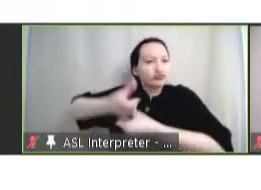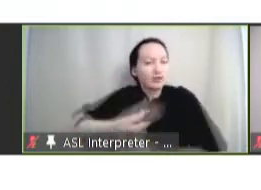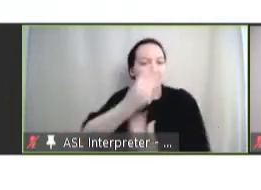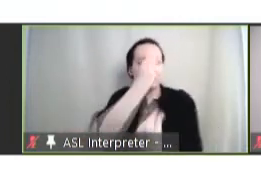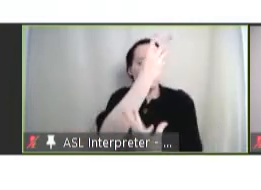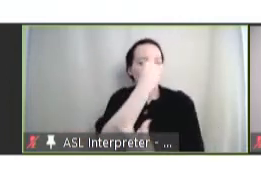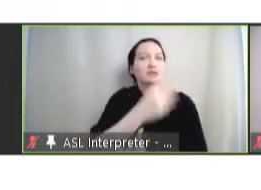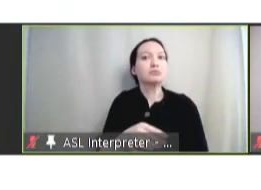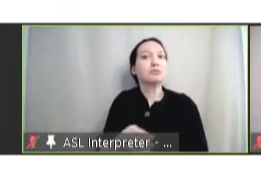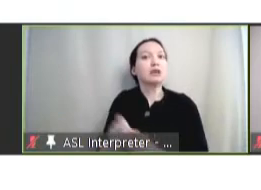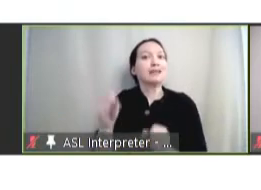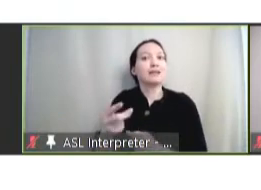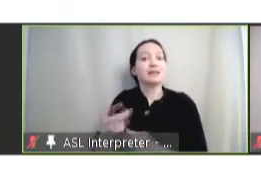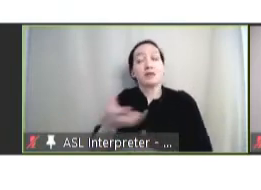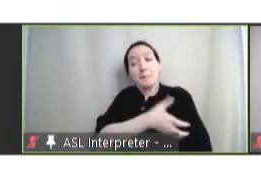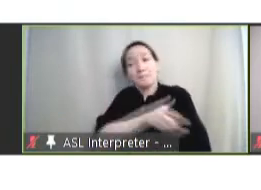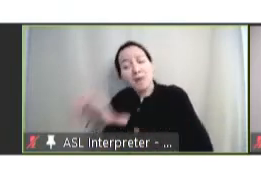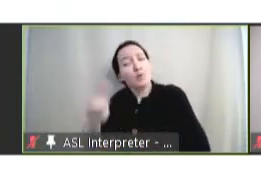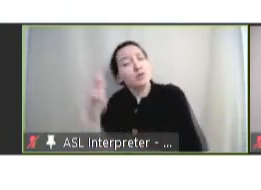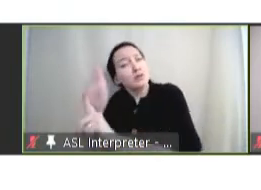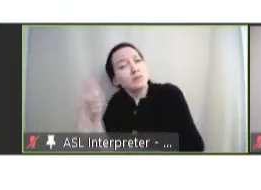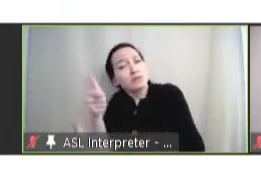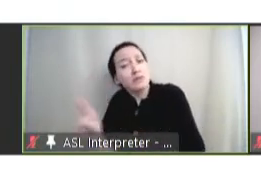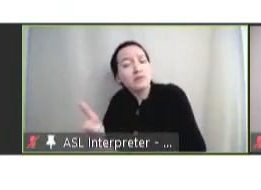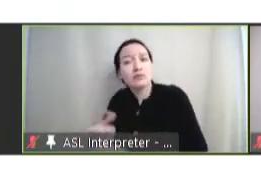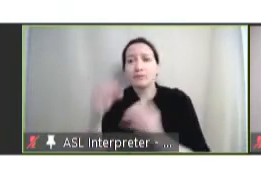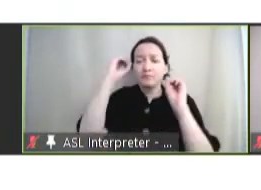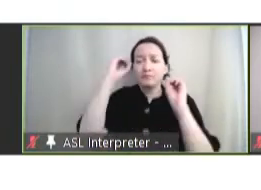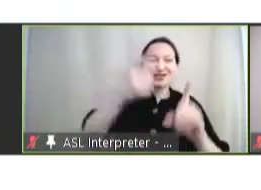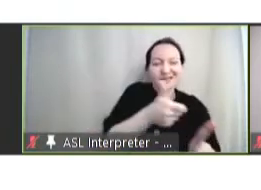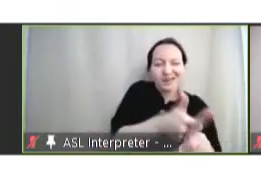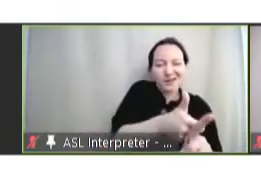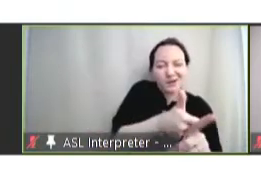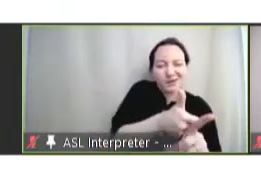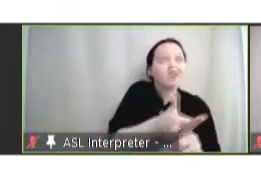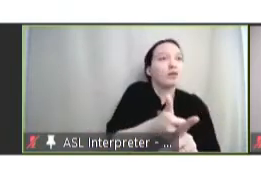so that they can both empower themselves, and then educate themselves and those around you. So,